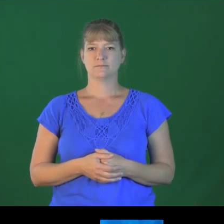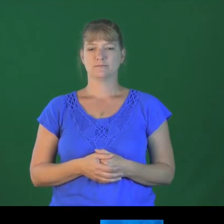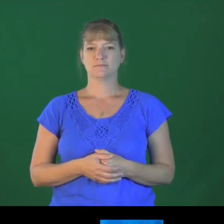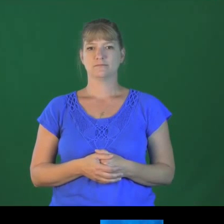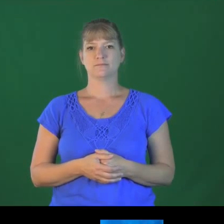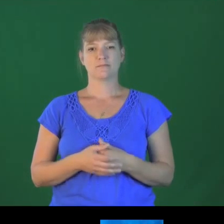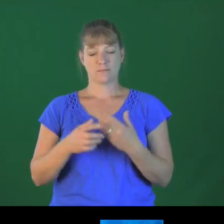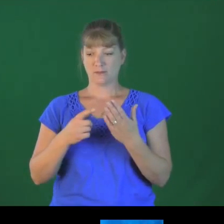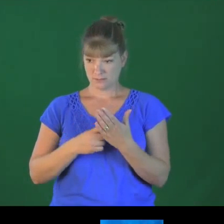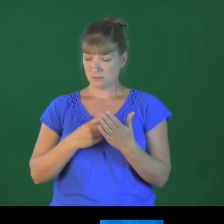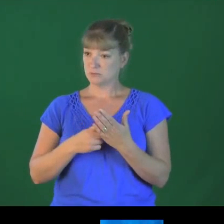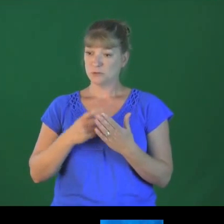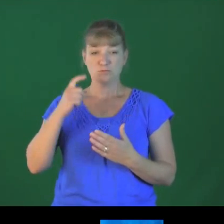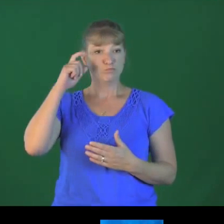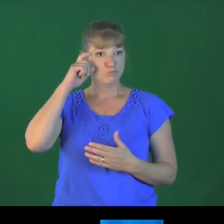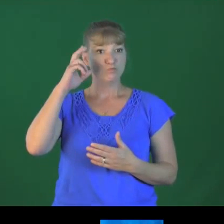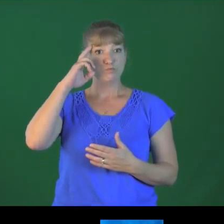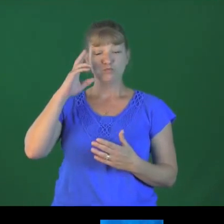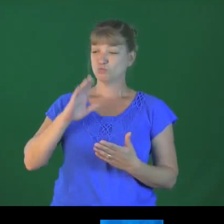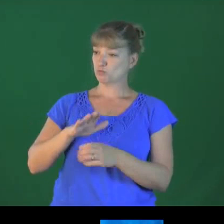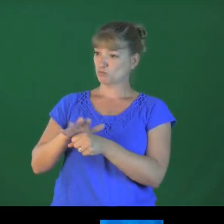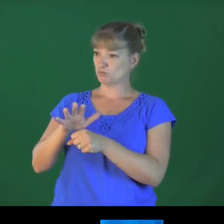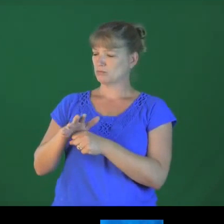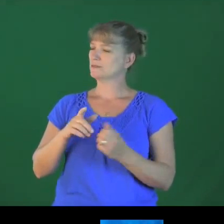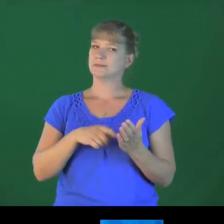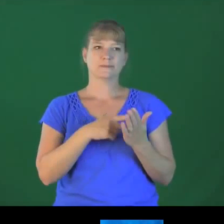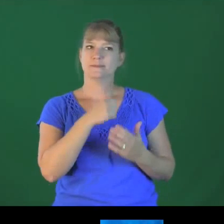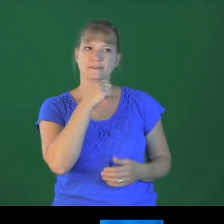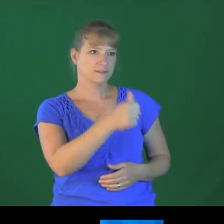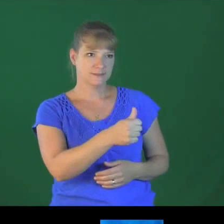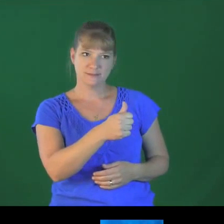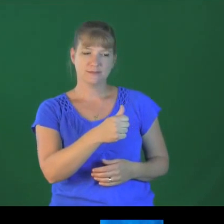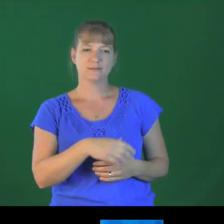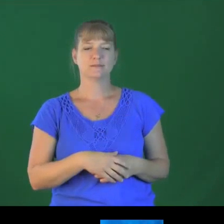Sometimes it is enough, but sometimes it's not. There are times when hearing aids